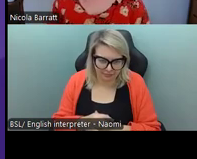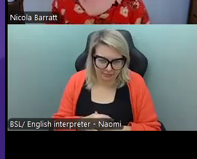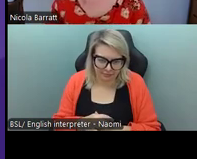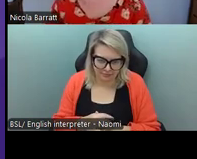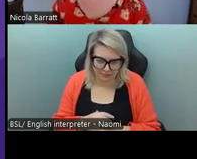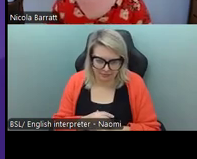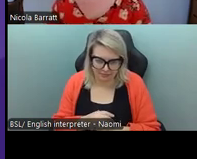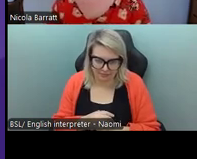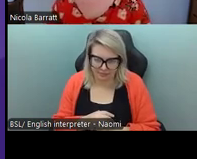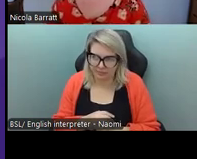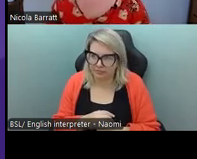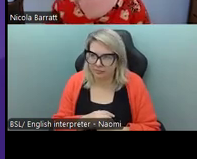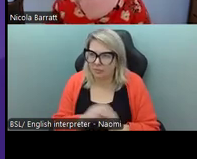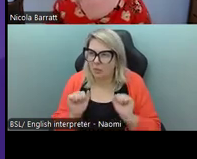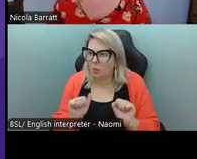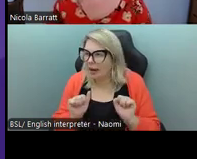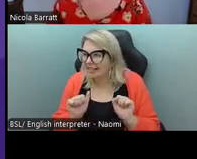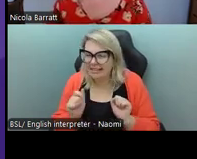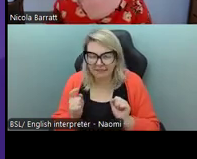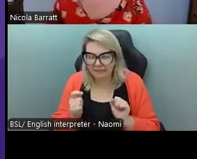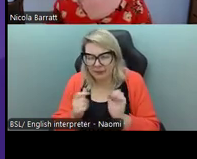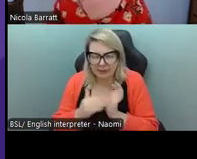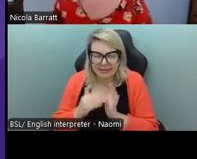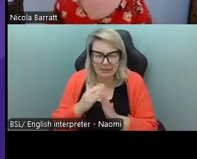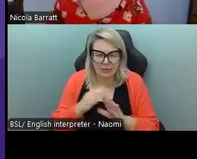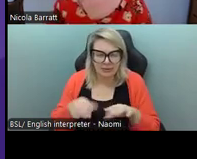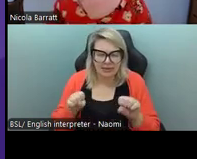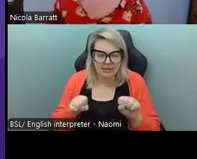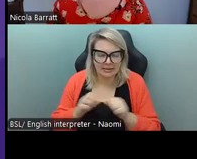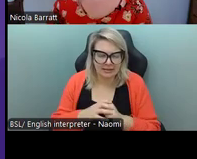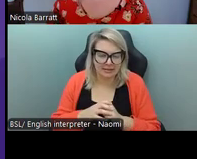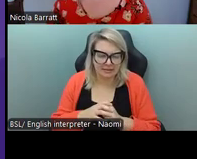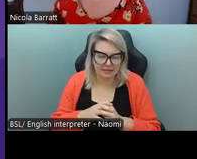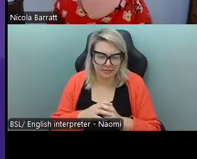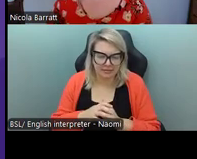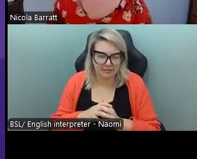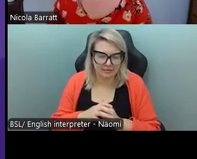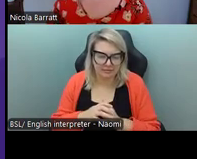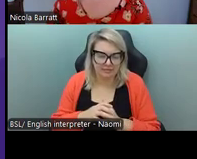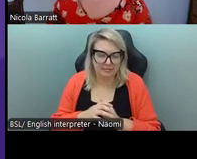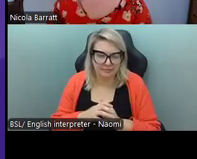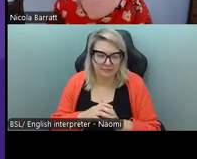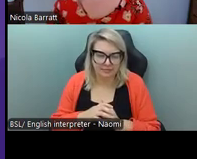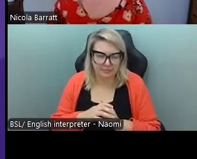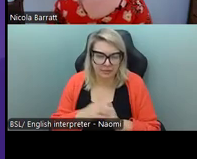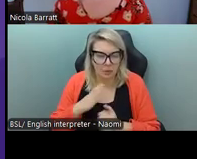We're just waiting a little bit to get started, just so we have as many people in as possible when we get going.